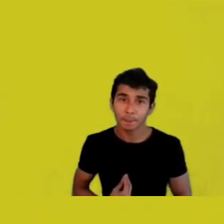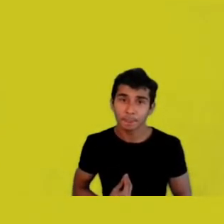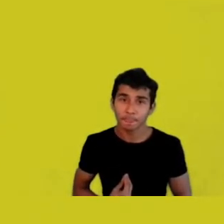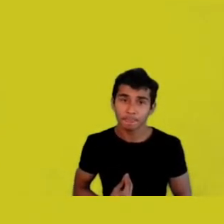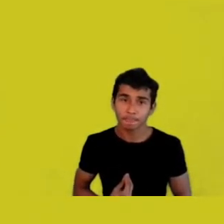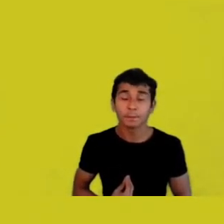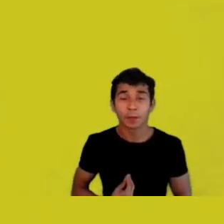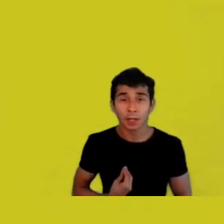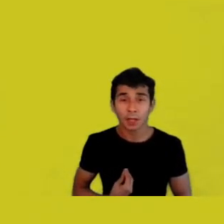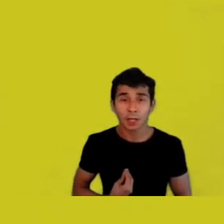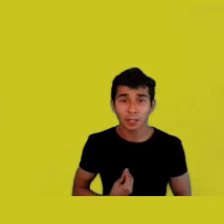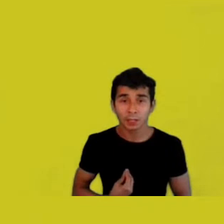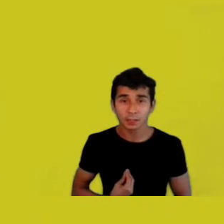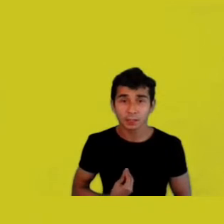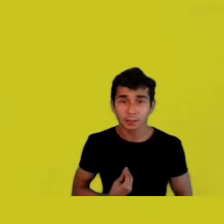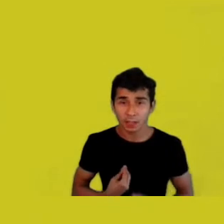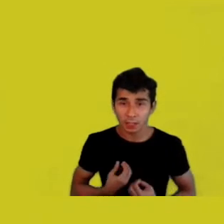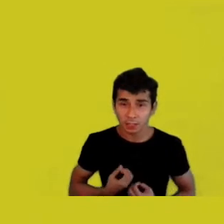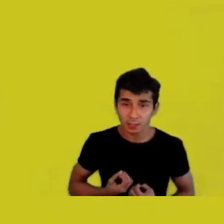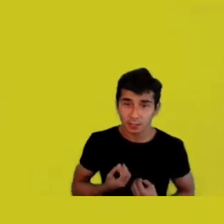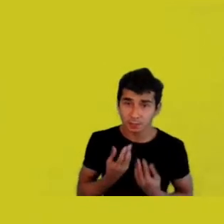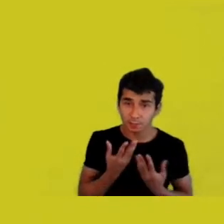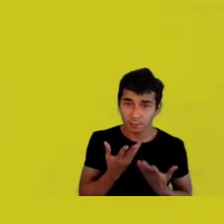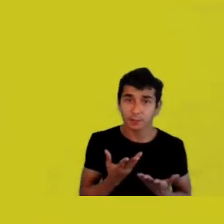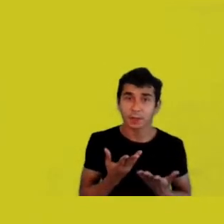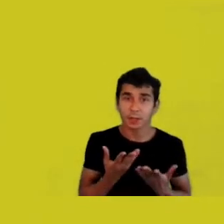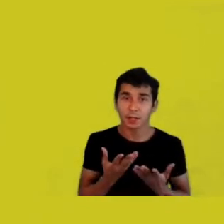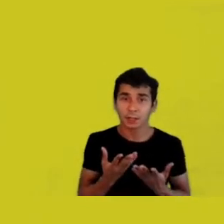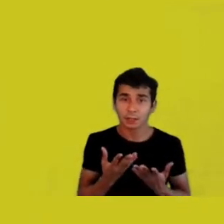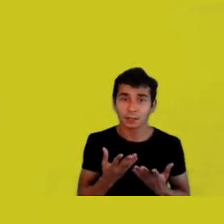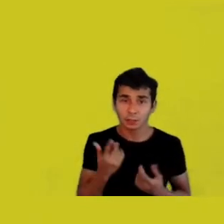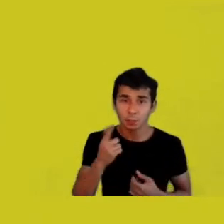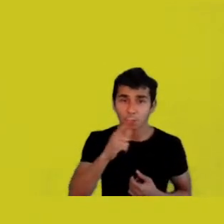of life by alliances of relation.